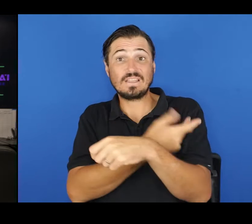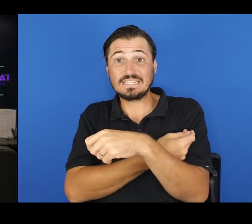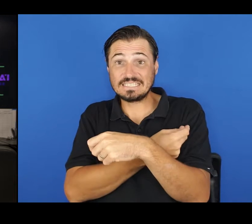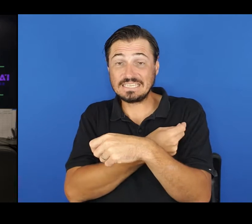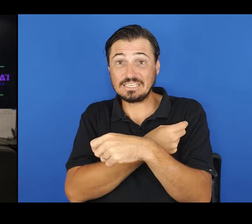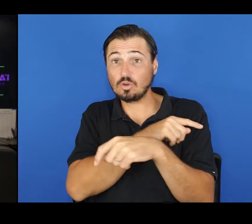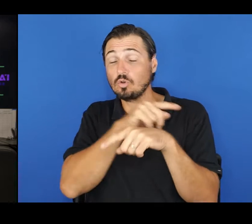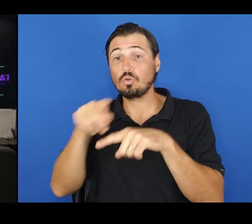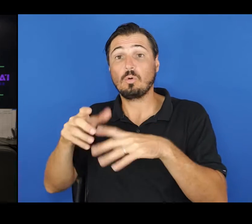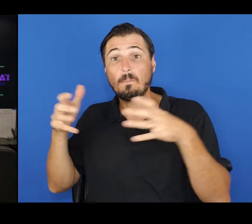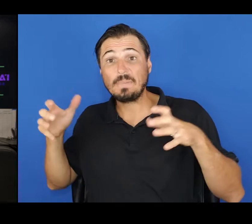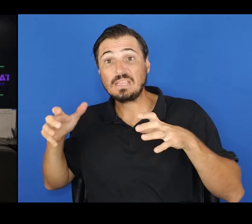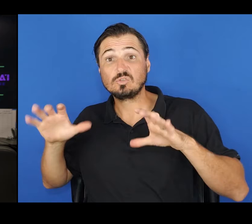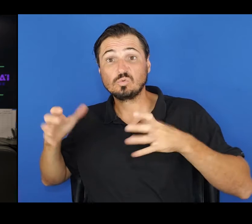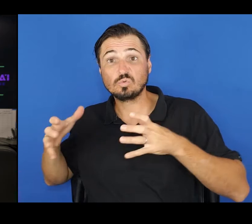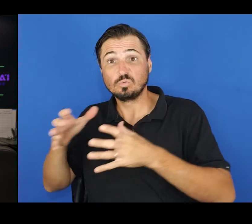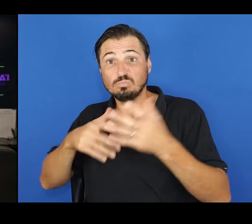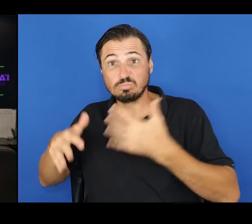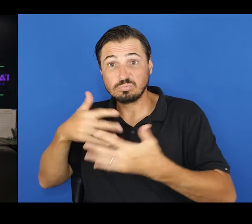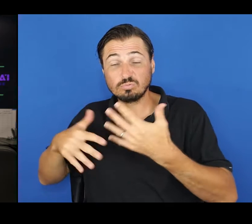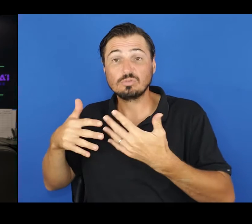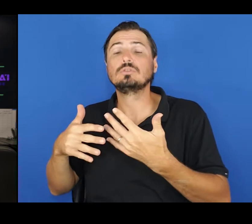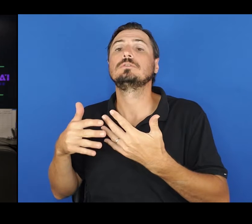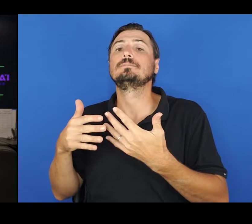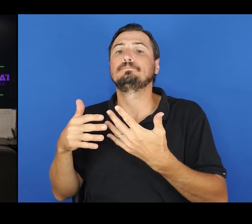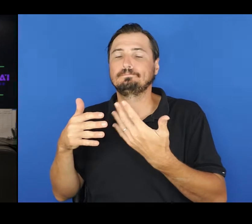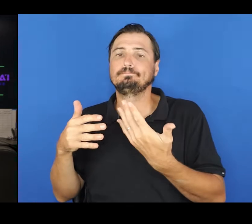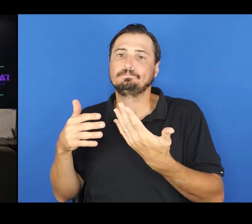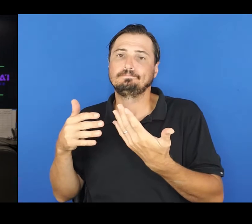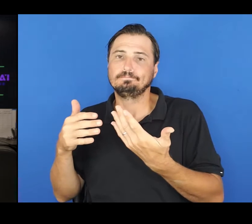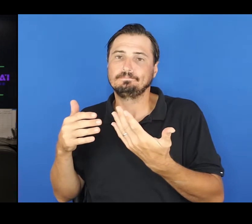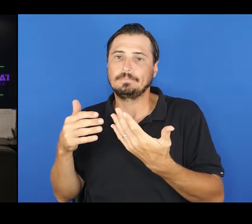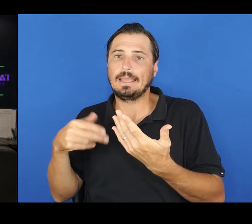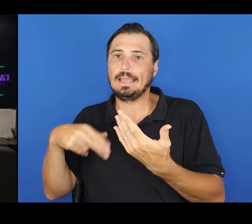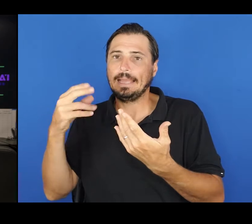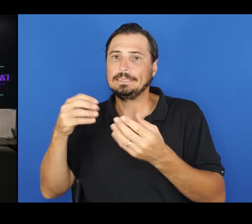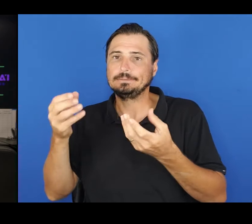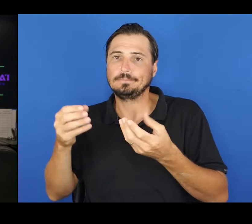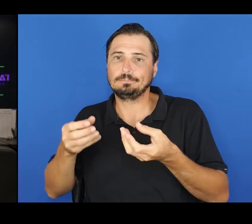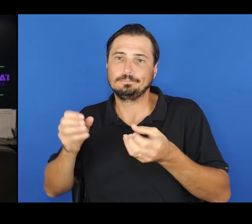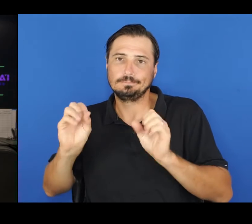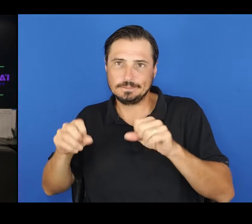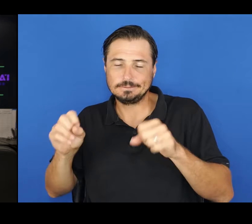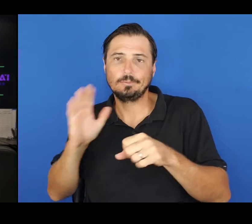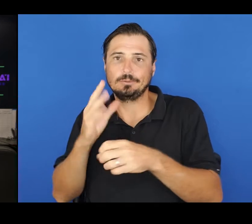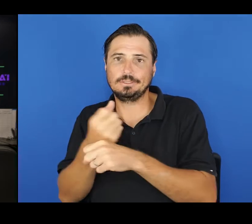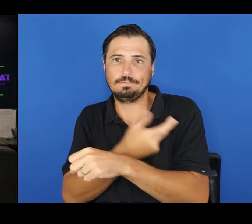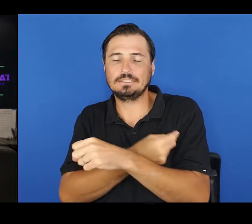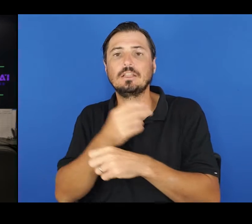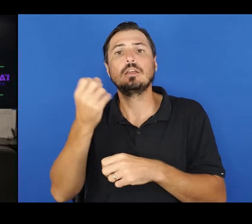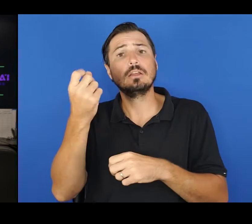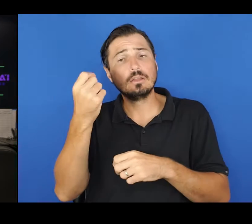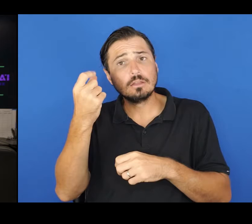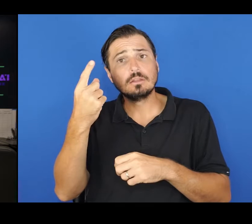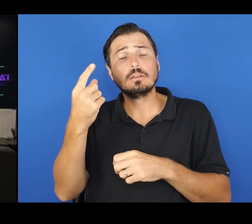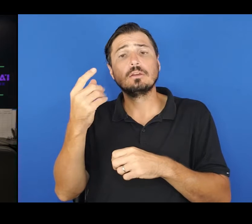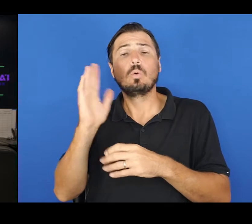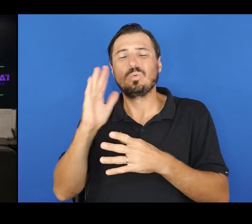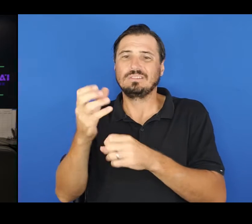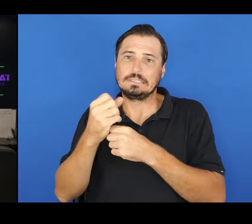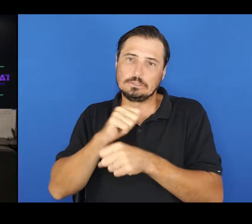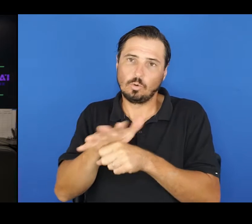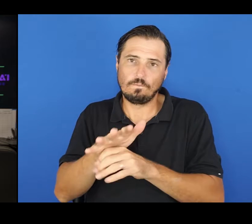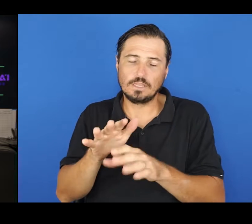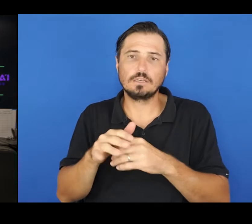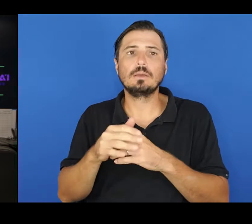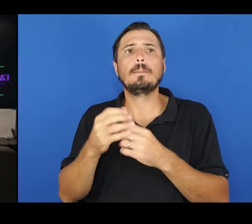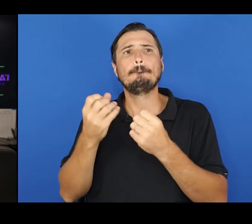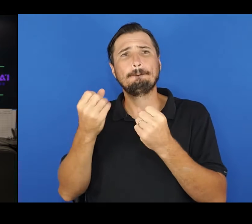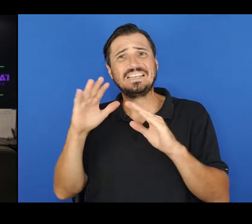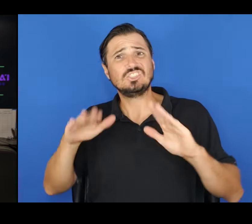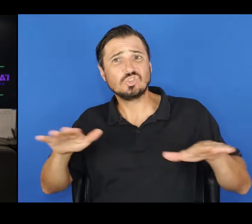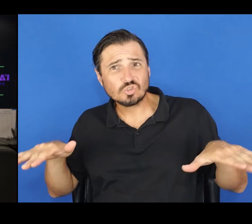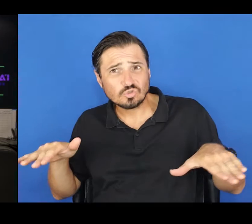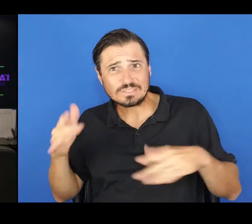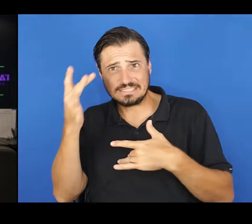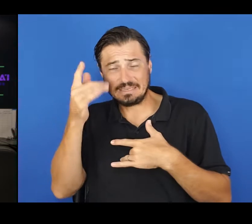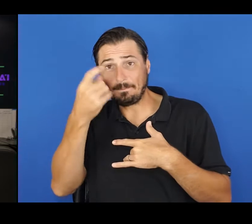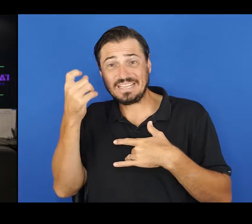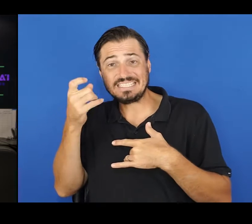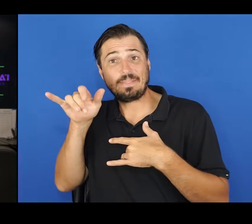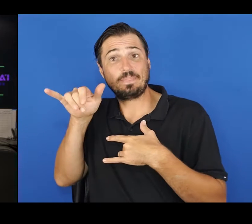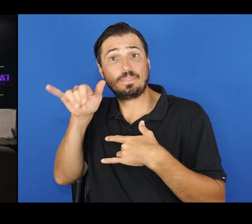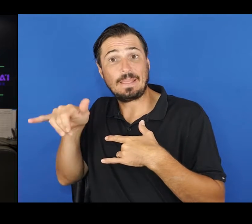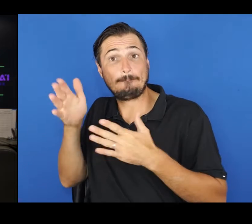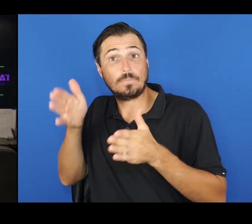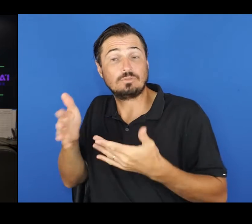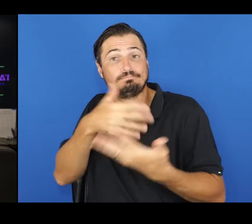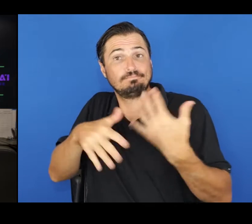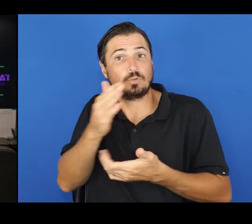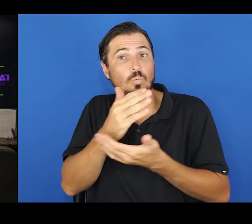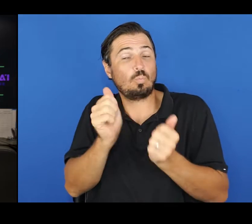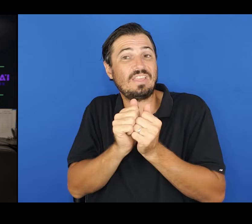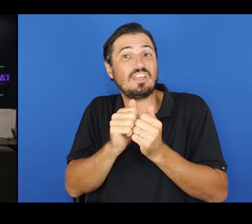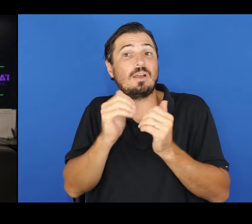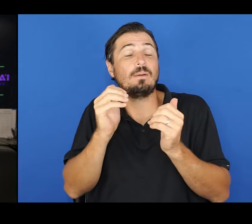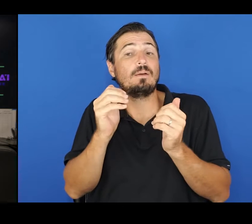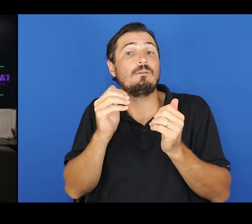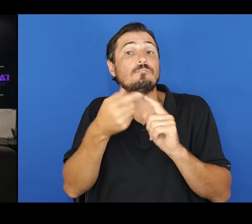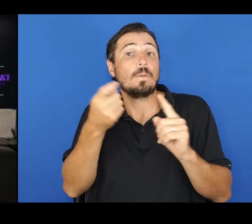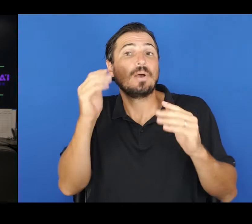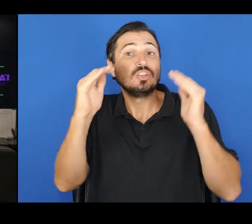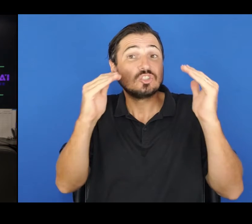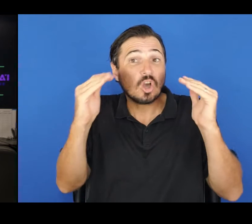Many of the new cases are children younger than 12—too young to be vaccinated. They became ill because of an unvaccinated, infected adult in their home. Being vaccinated protects you, and